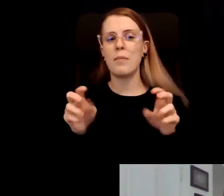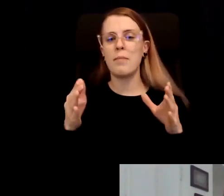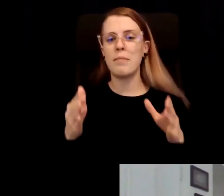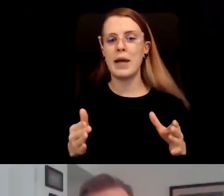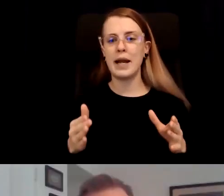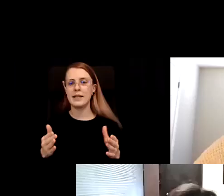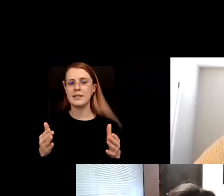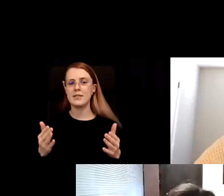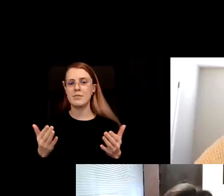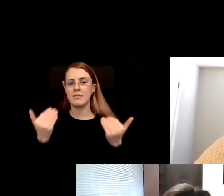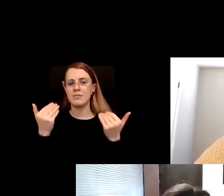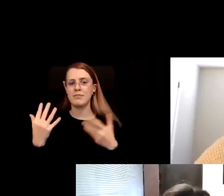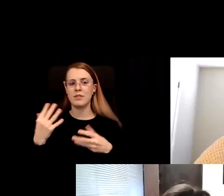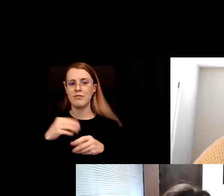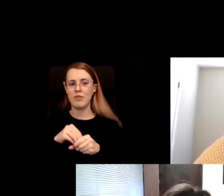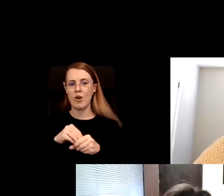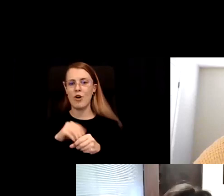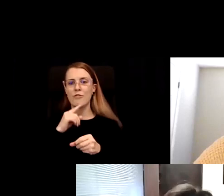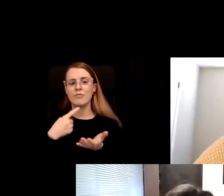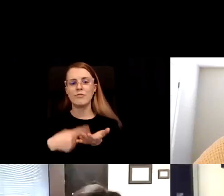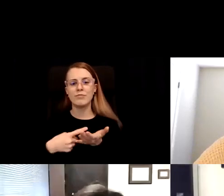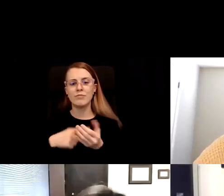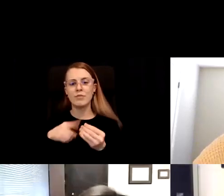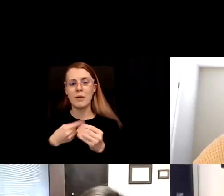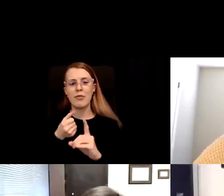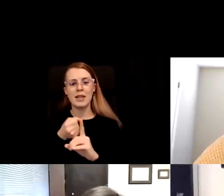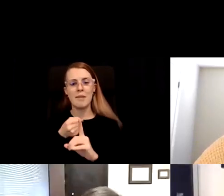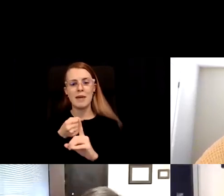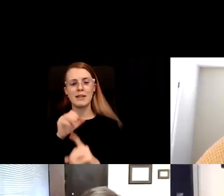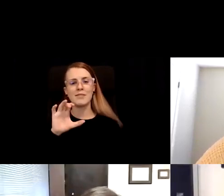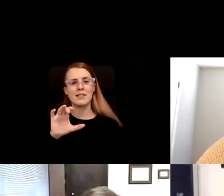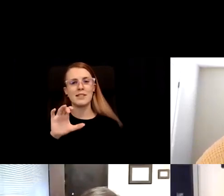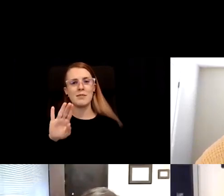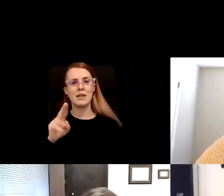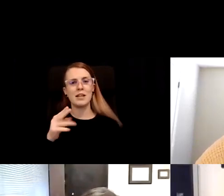move the discussion to the impact of CCBHCs within a rural community.